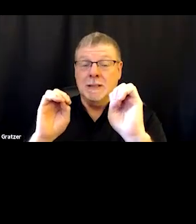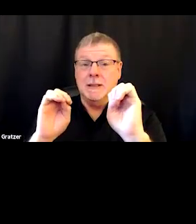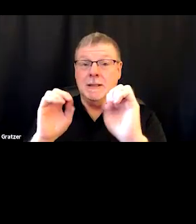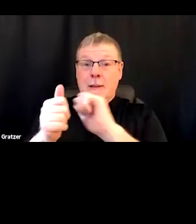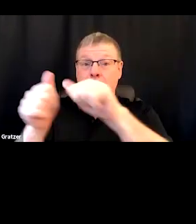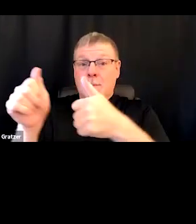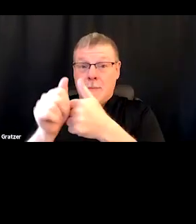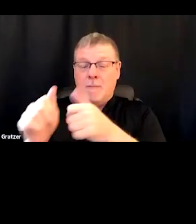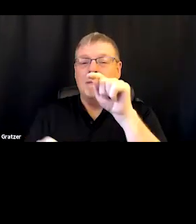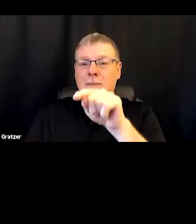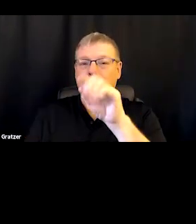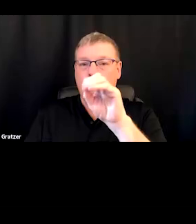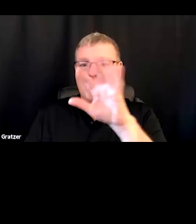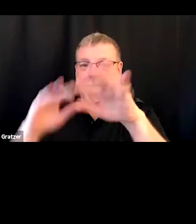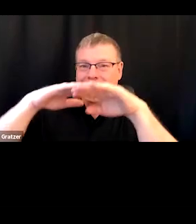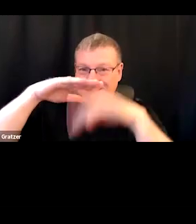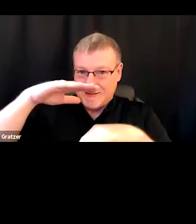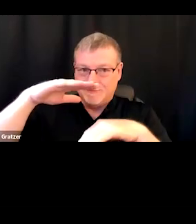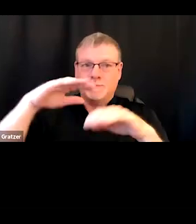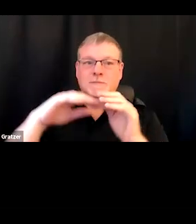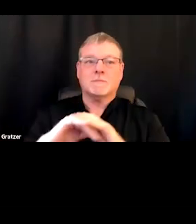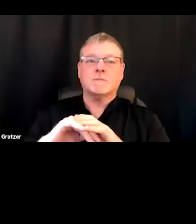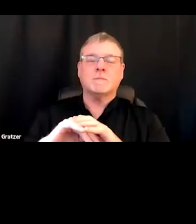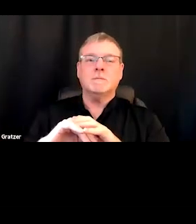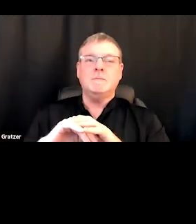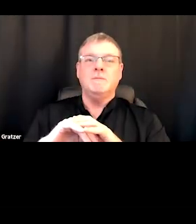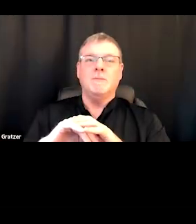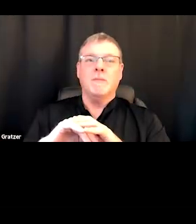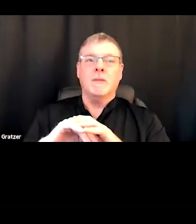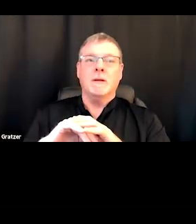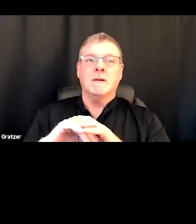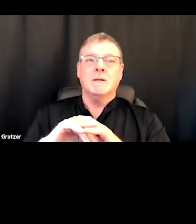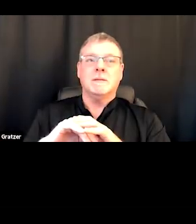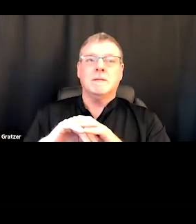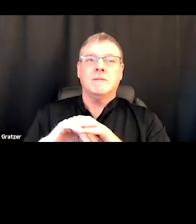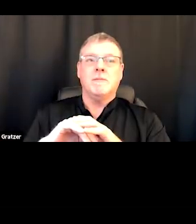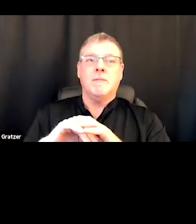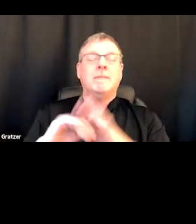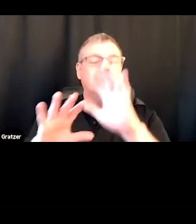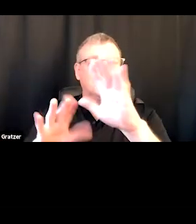of the time that we are on scene. And I wanna differentiate this